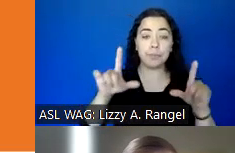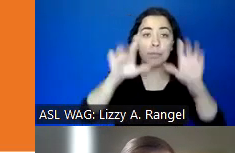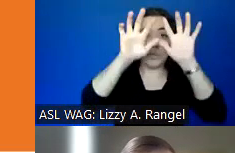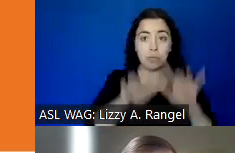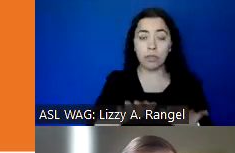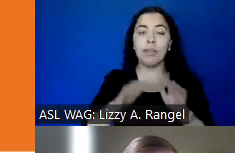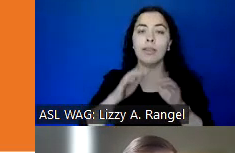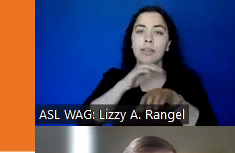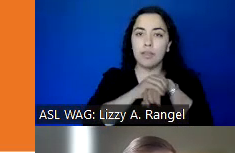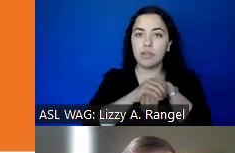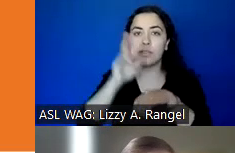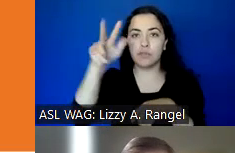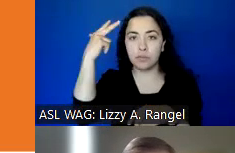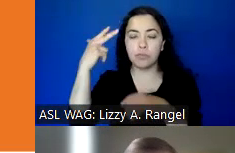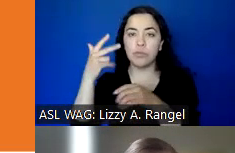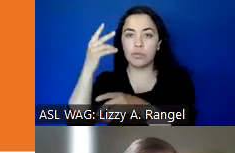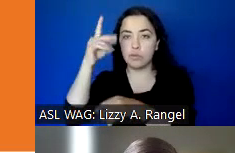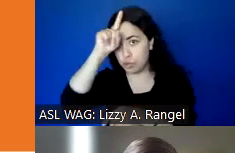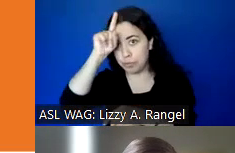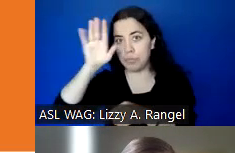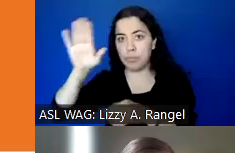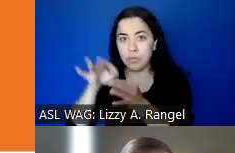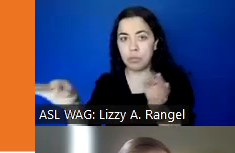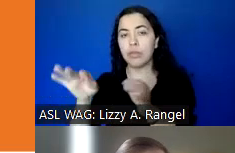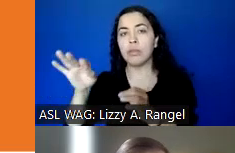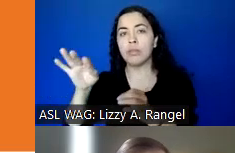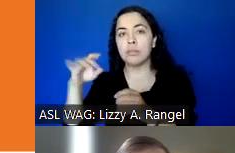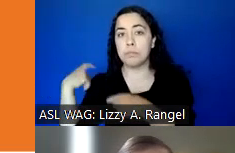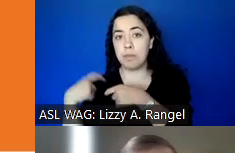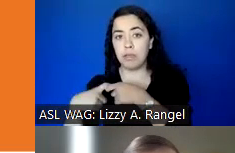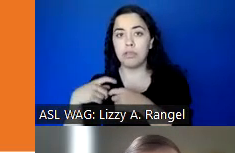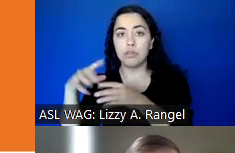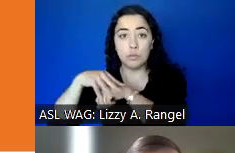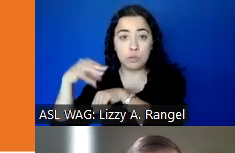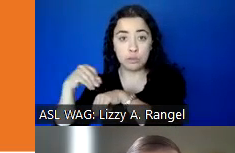We are excited to continue the series with today's webinar, "ensuring your digital assets